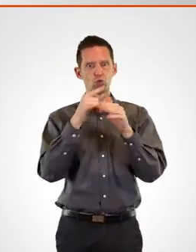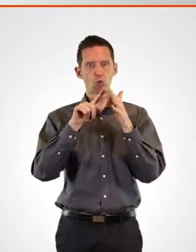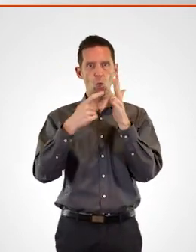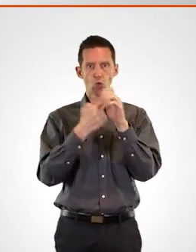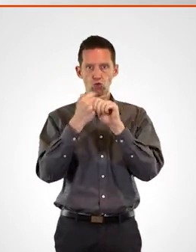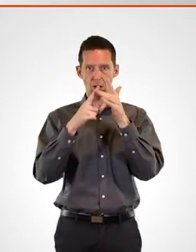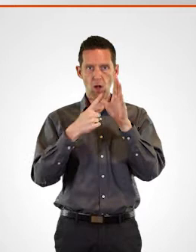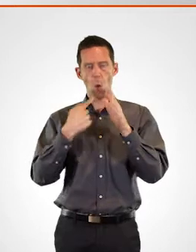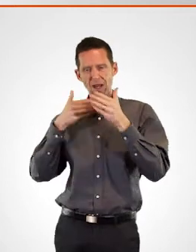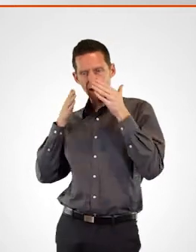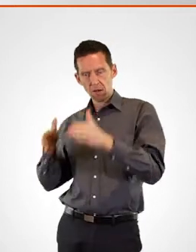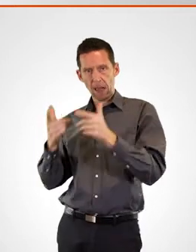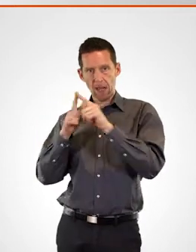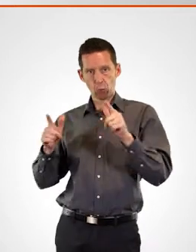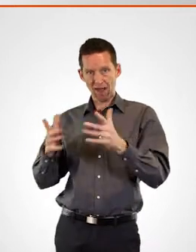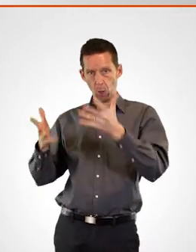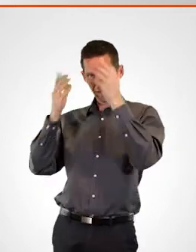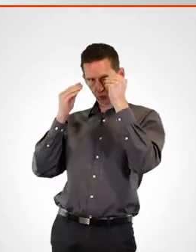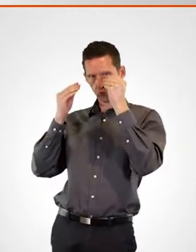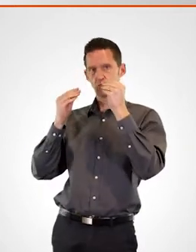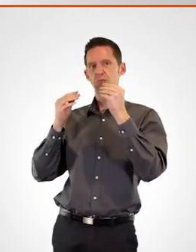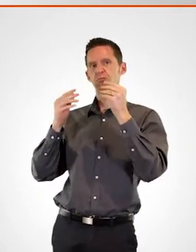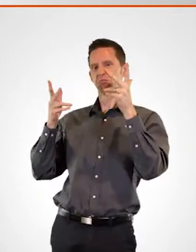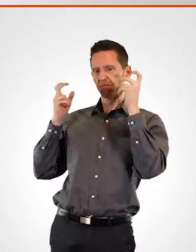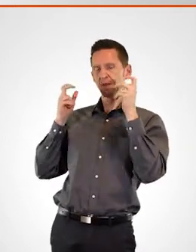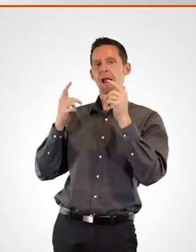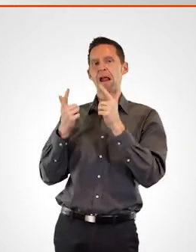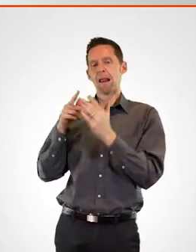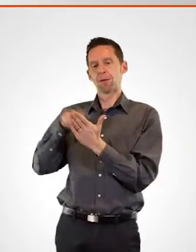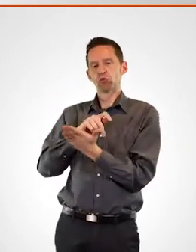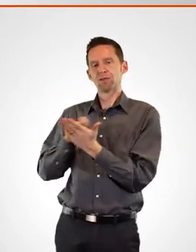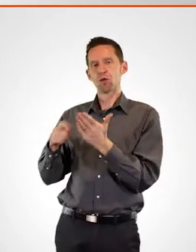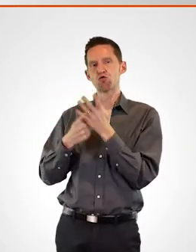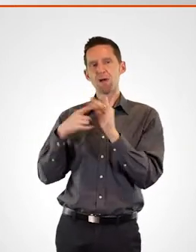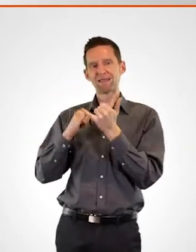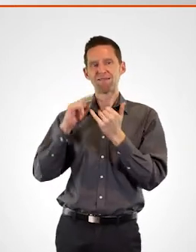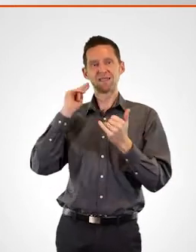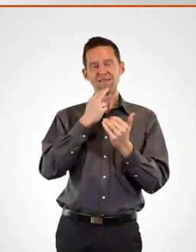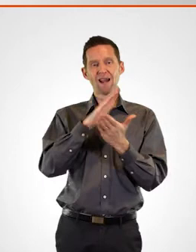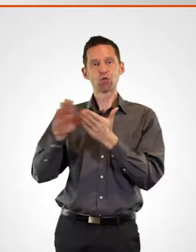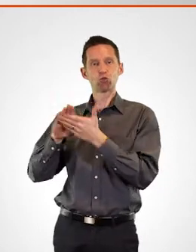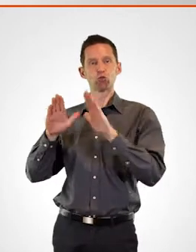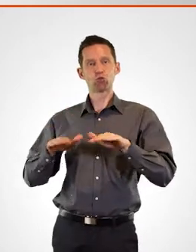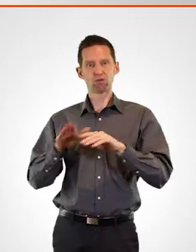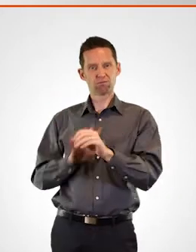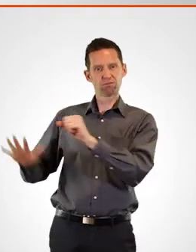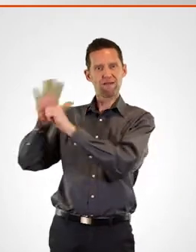that's looking at language acquisition as well as literacy rates for deaf and hard of hearing children across the state.